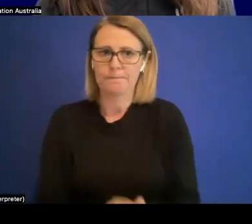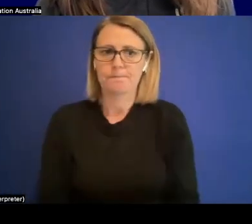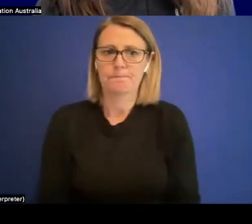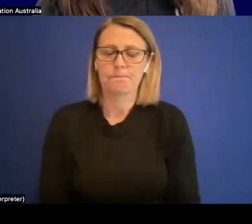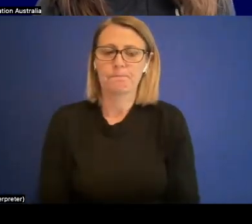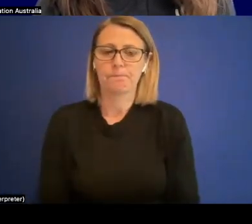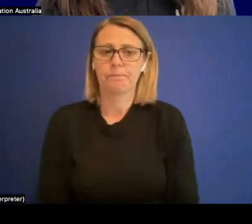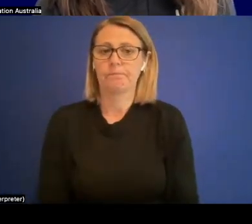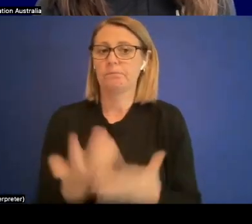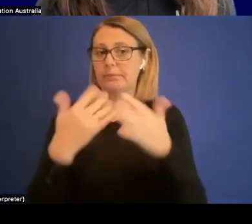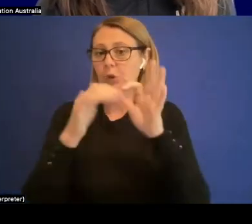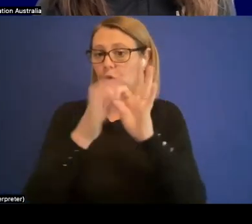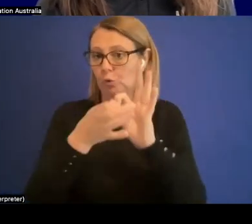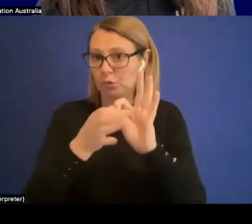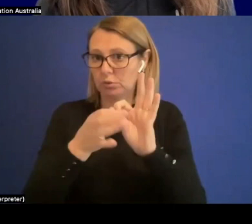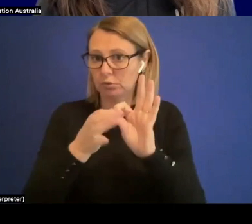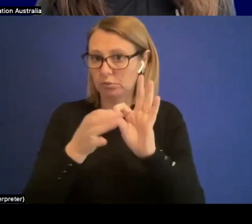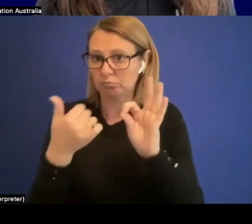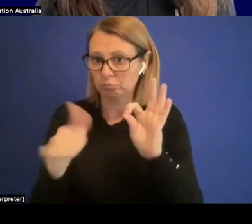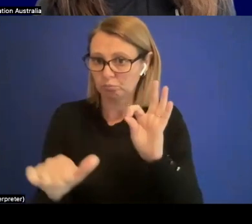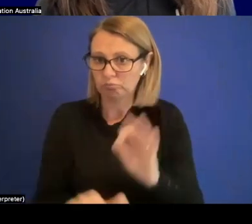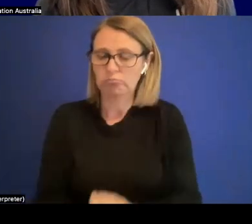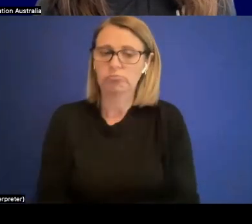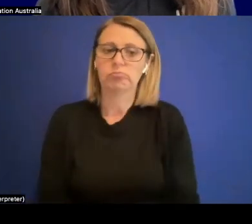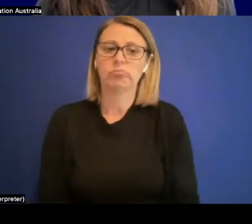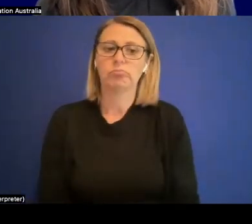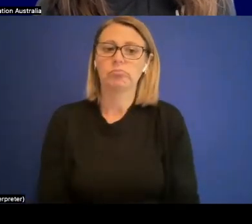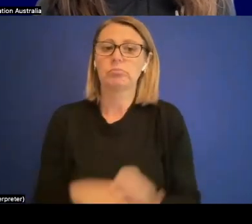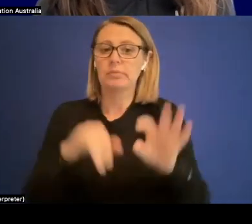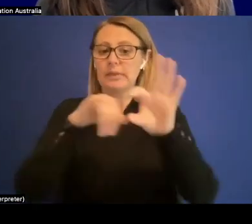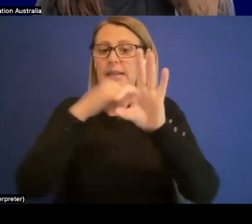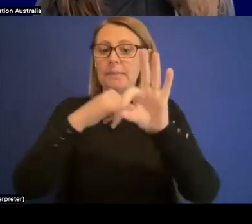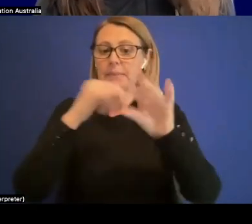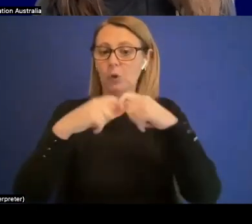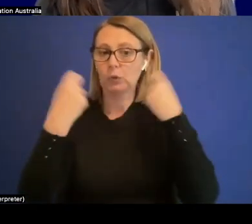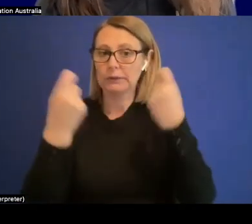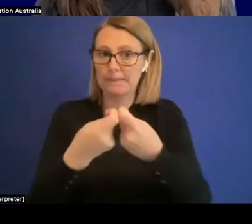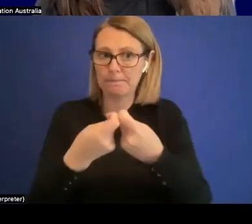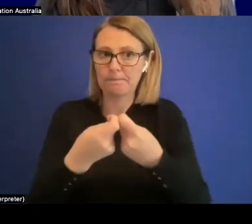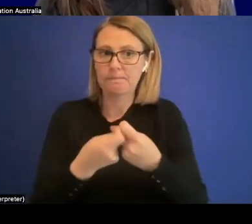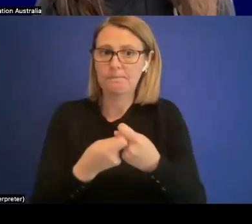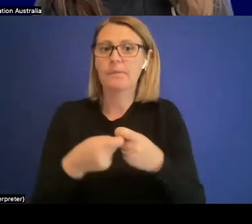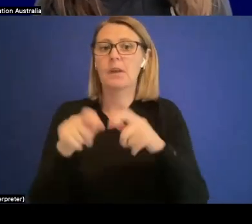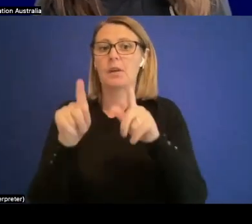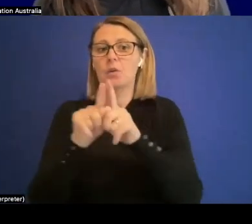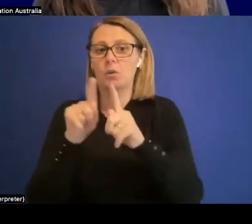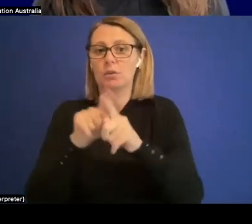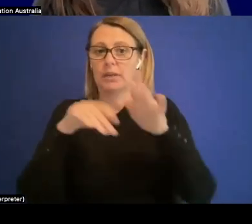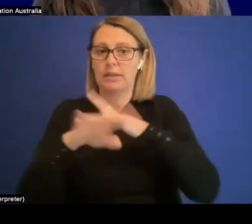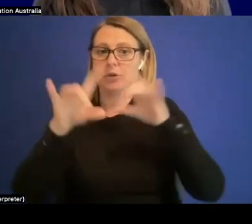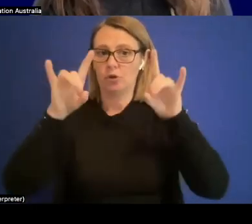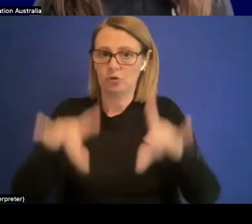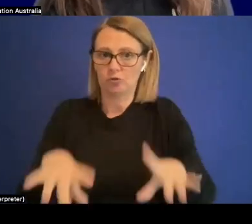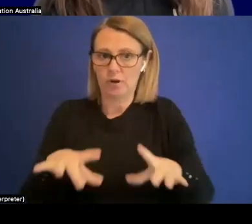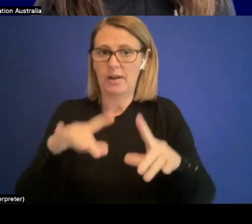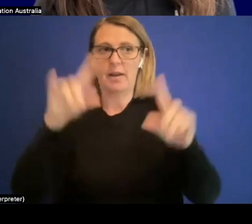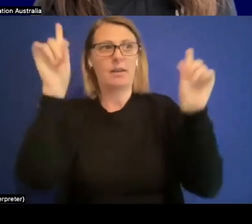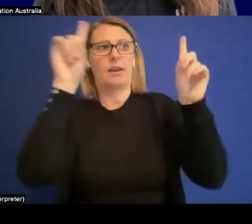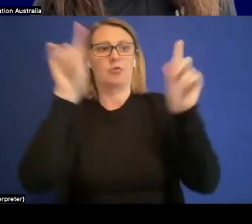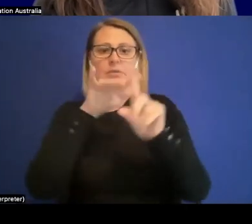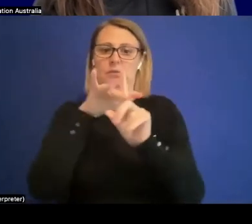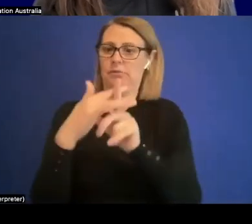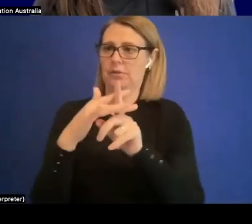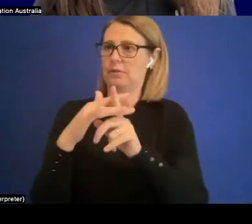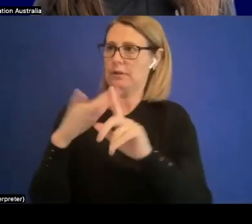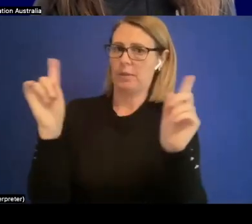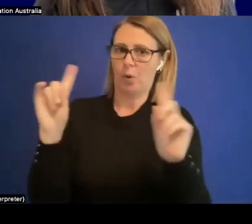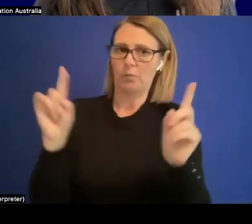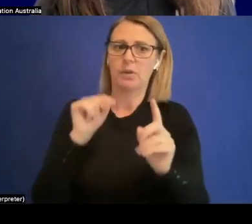interpreters, medical team, and in Australia in the current context, the National Disability